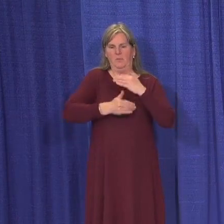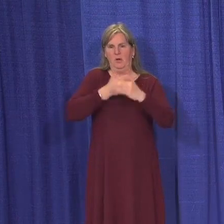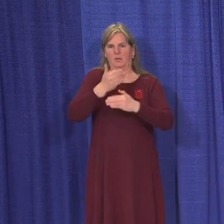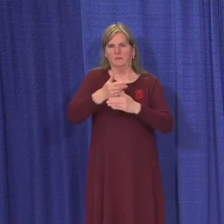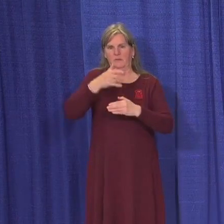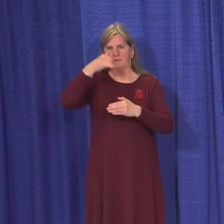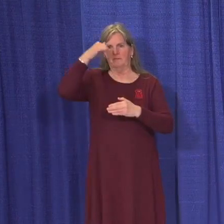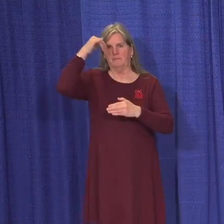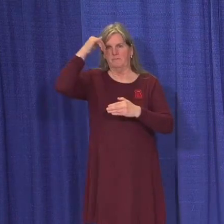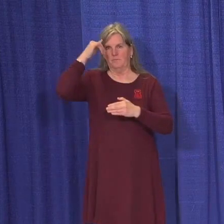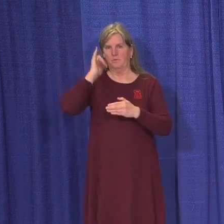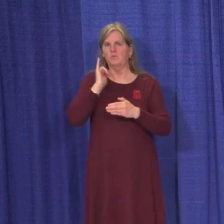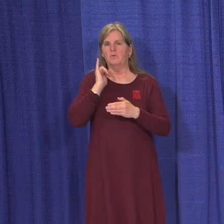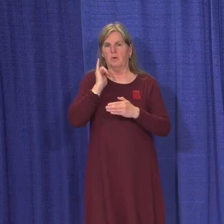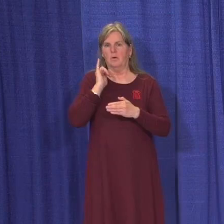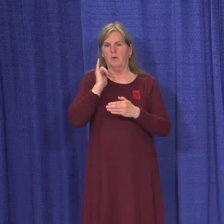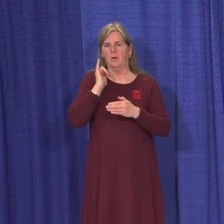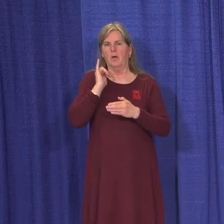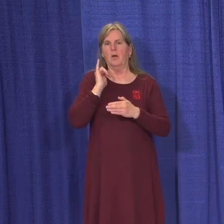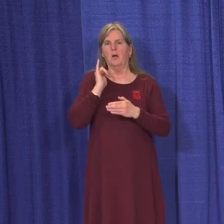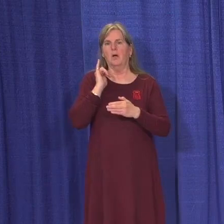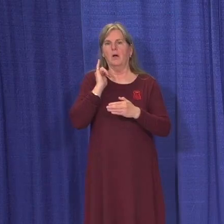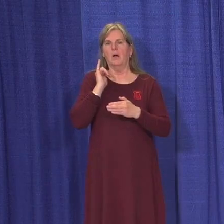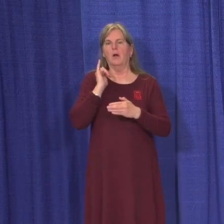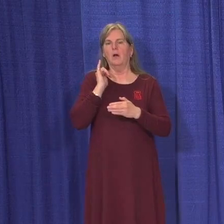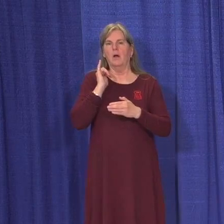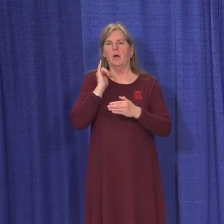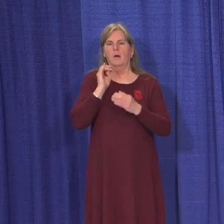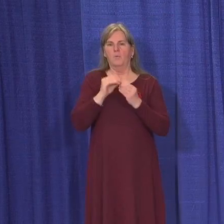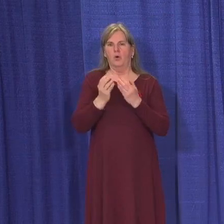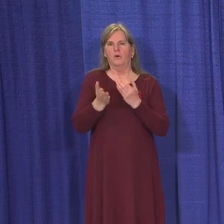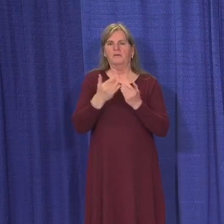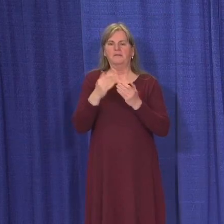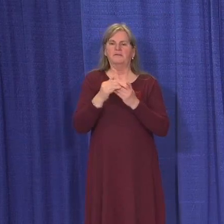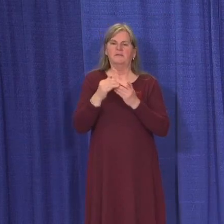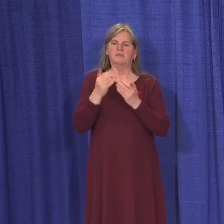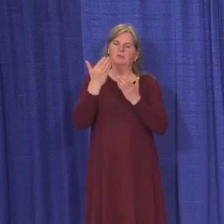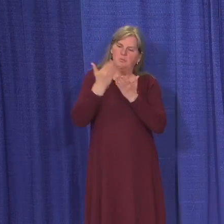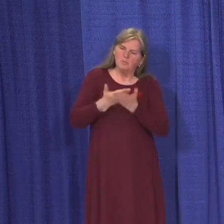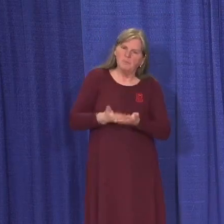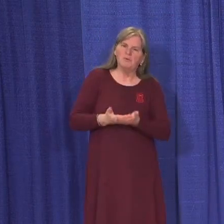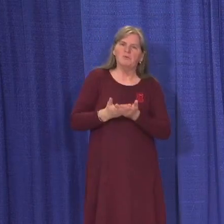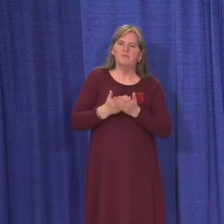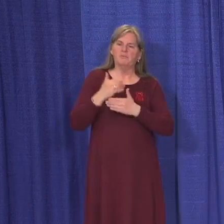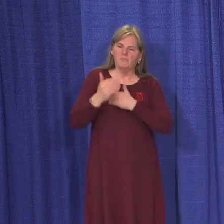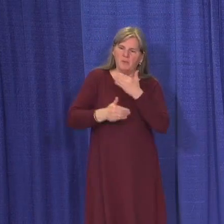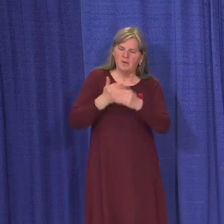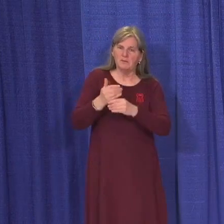without a practical point of